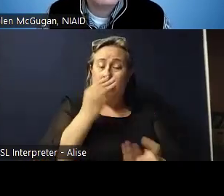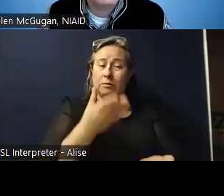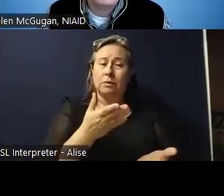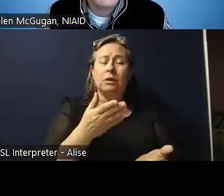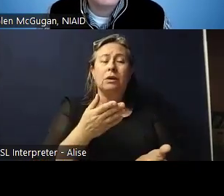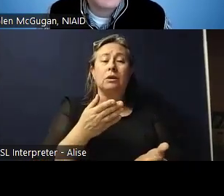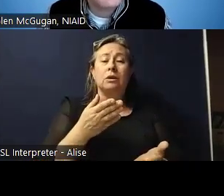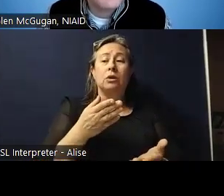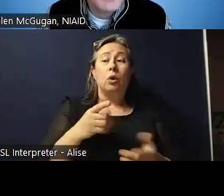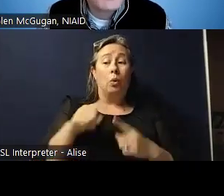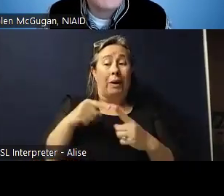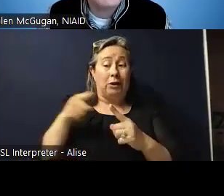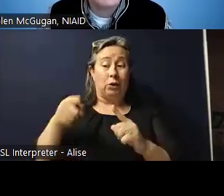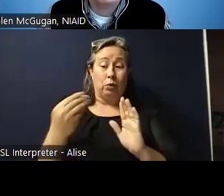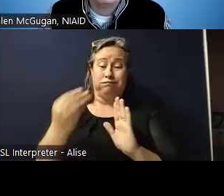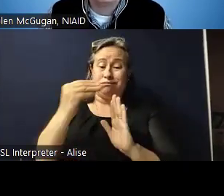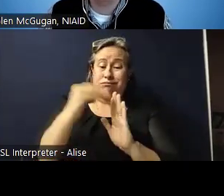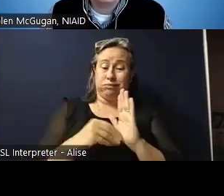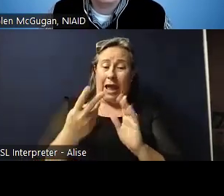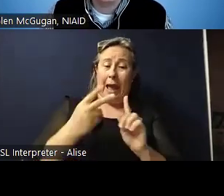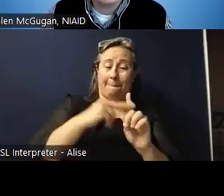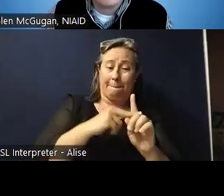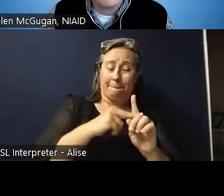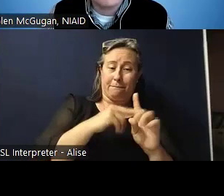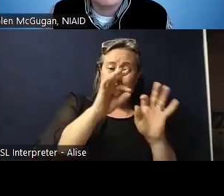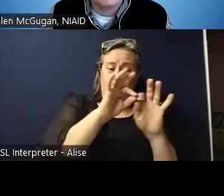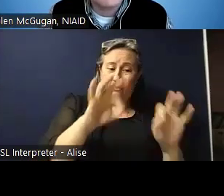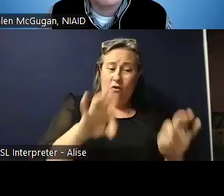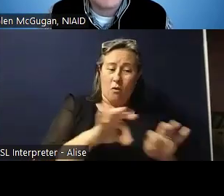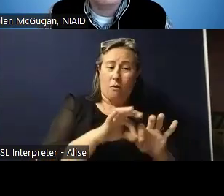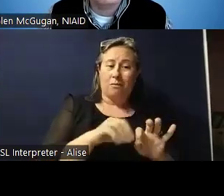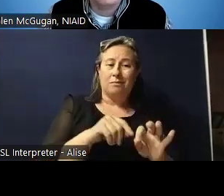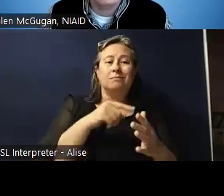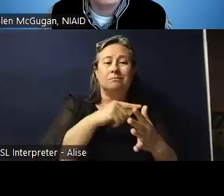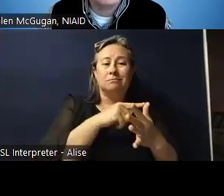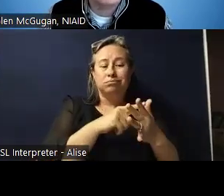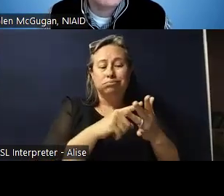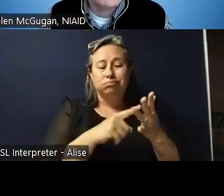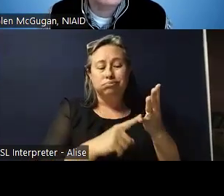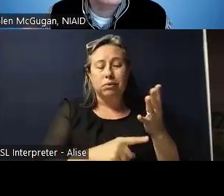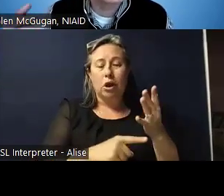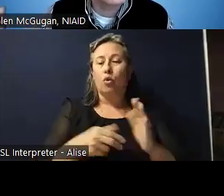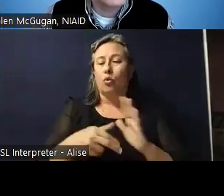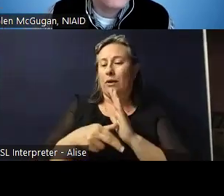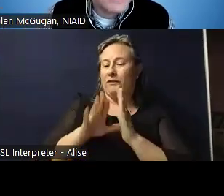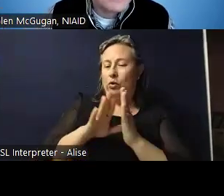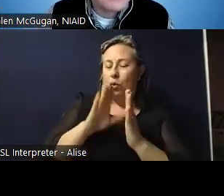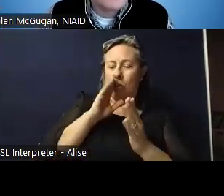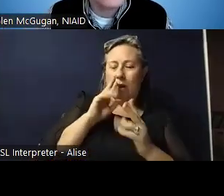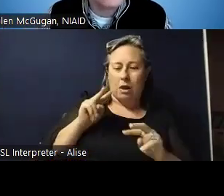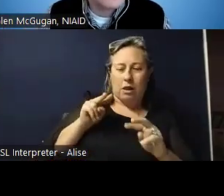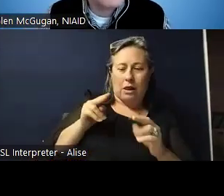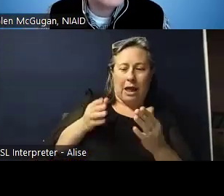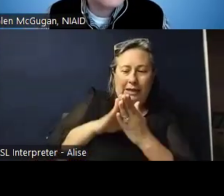are filling out your application because these are the things that reviewers are going to be asked to address. So you want to make sure